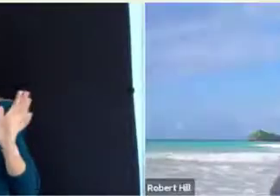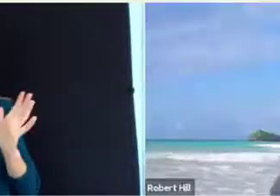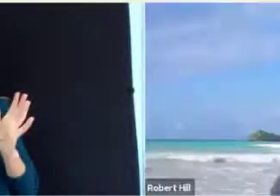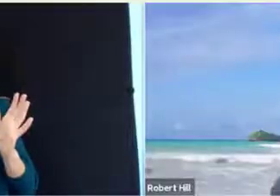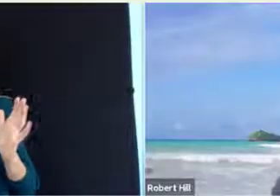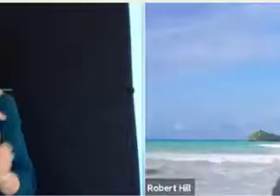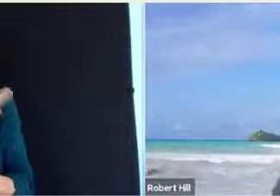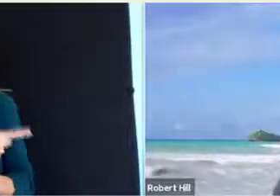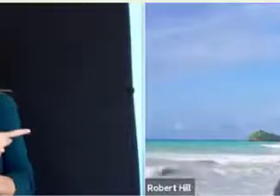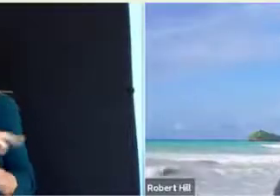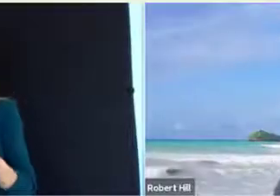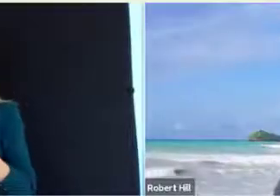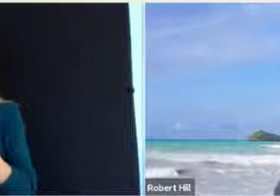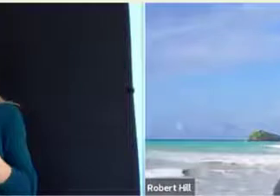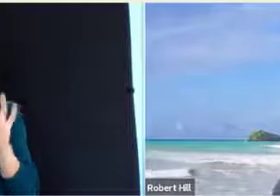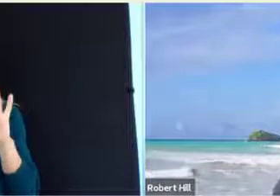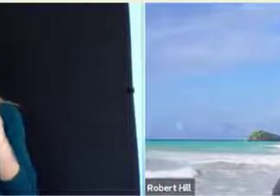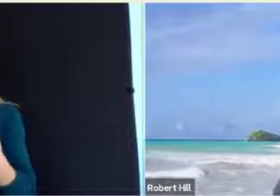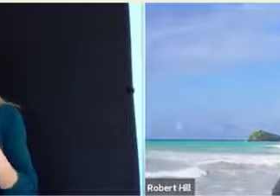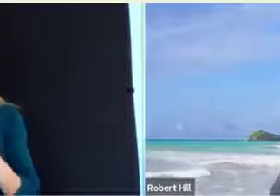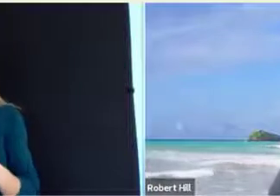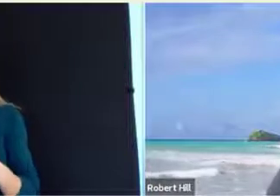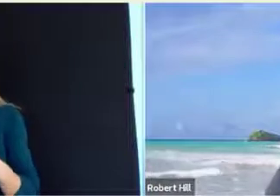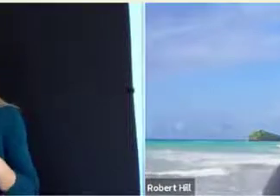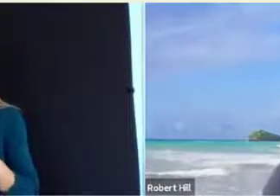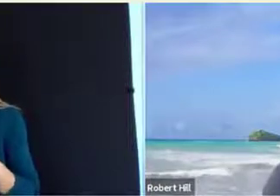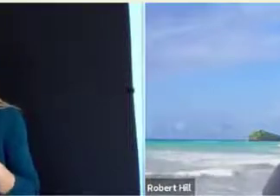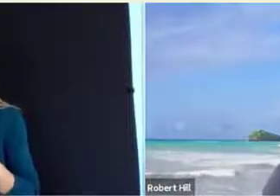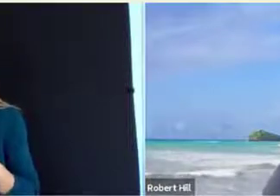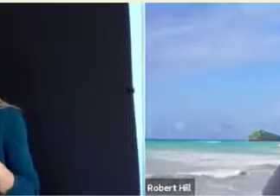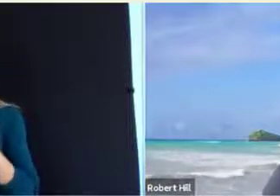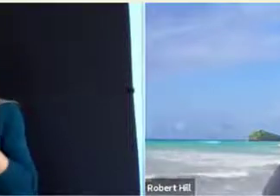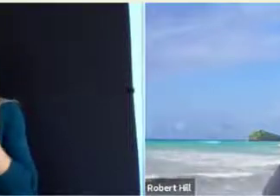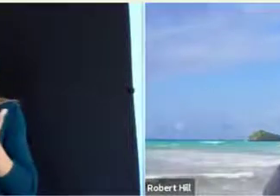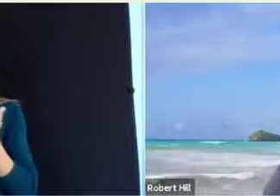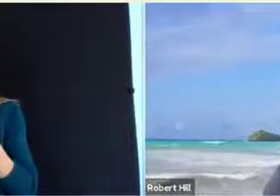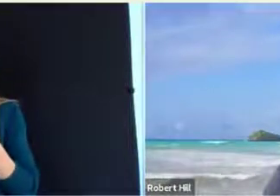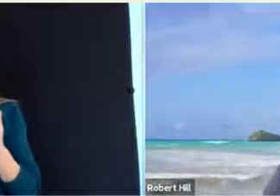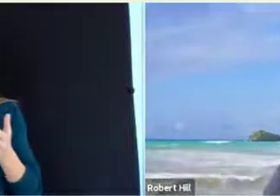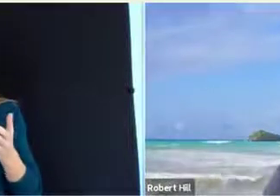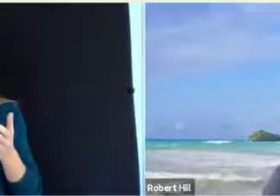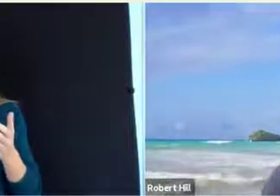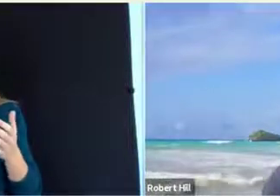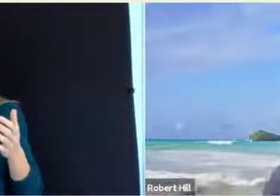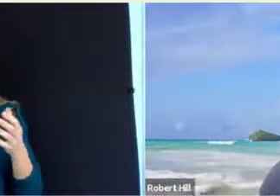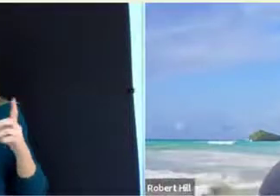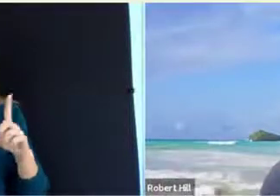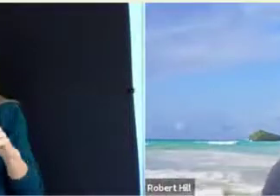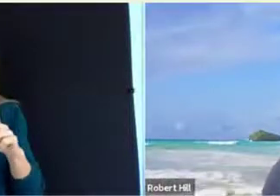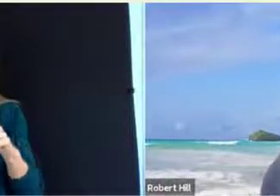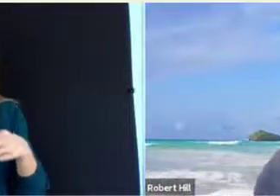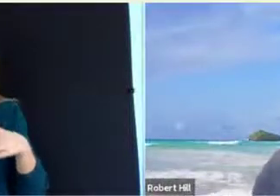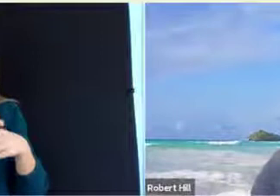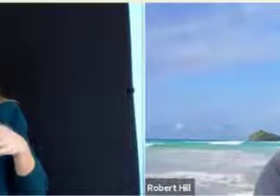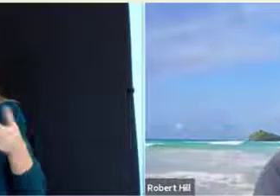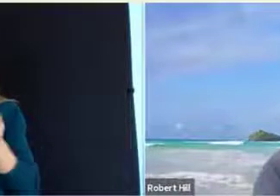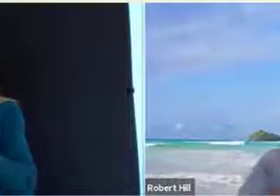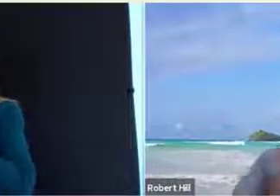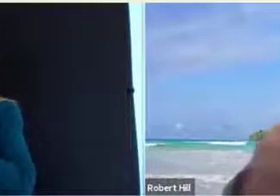And in addition to learning those terminology changes, three ways that we do that is newborn screening,